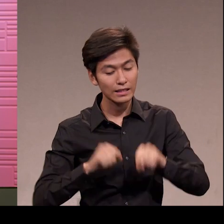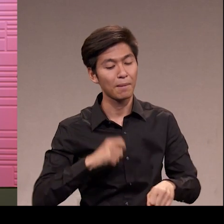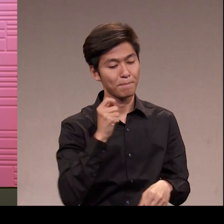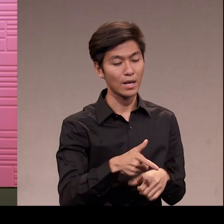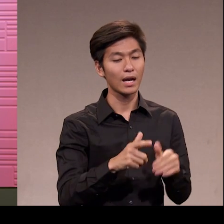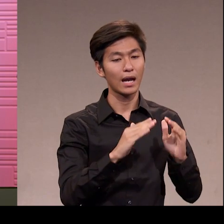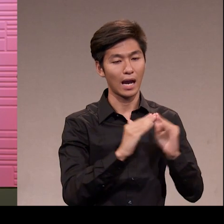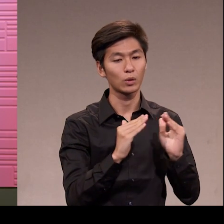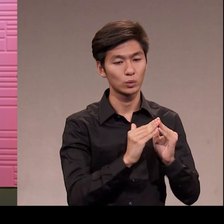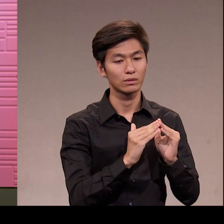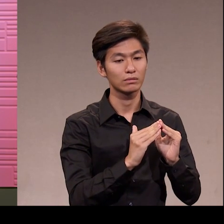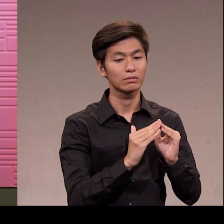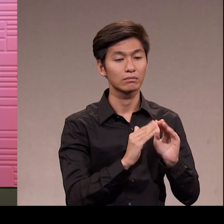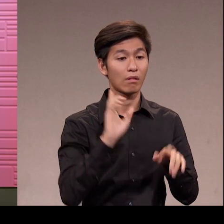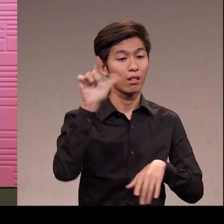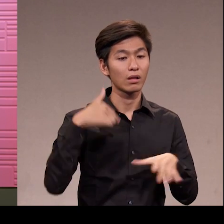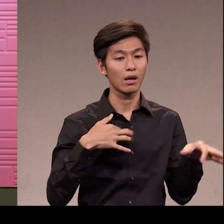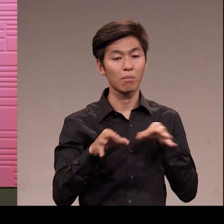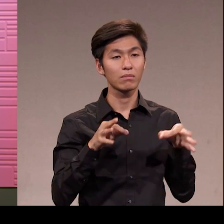I will elaborate in my English speech.